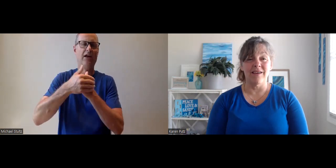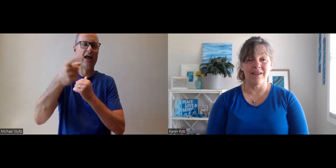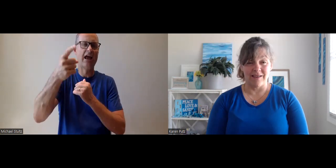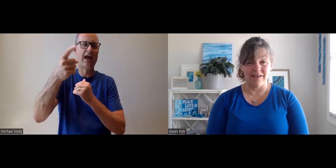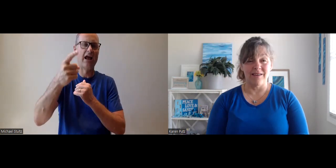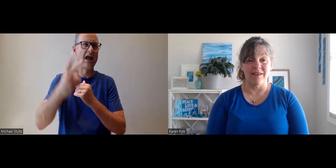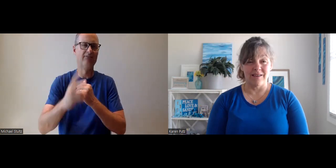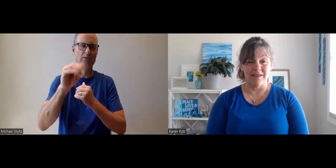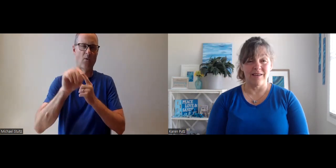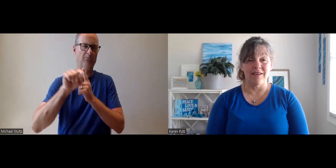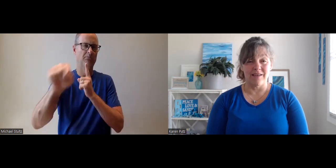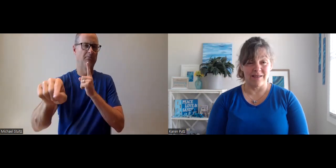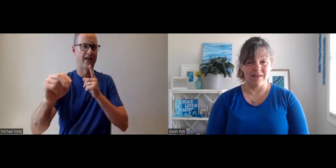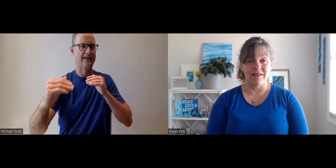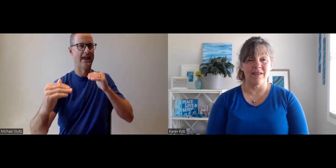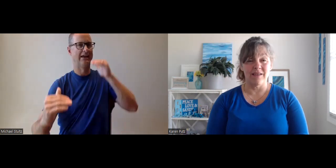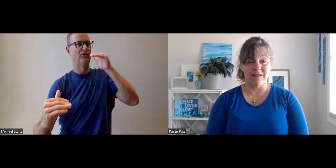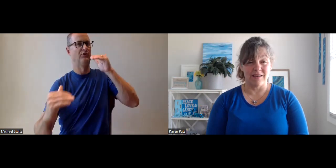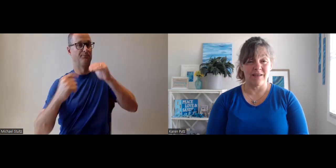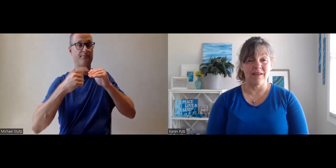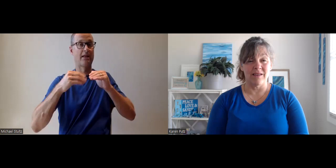I like landscape photographs, but